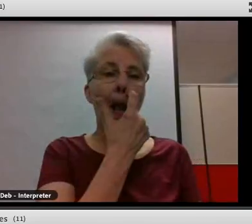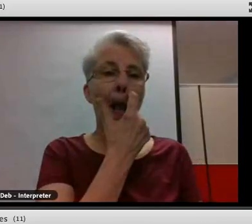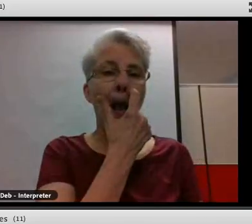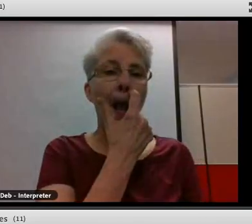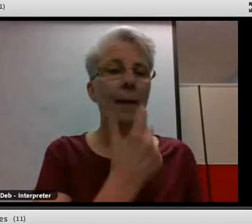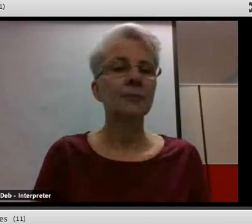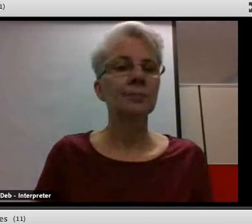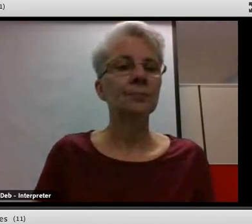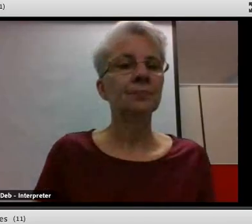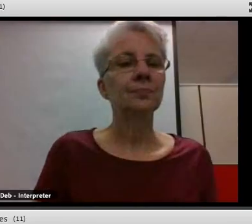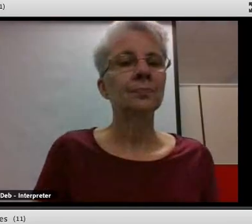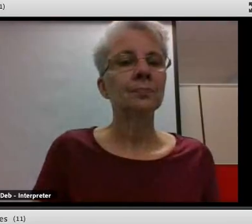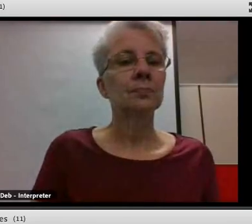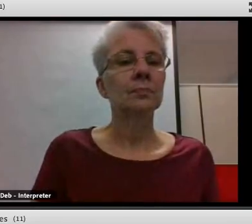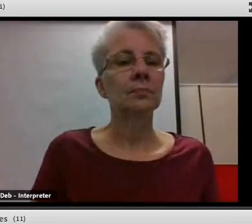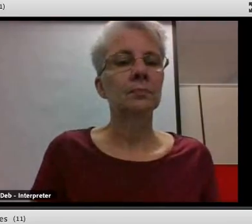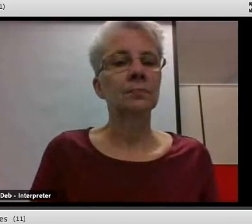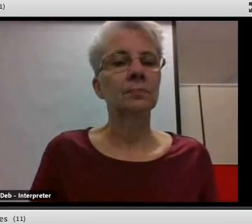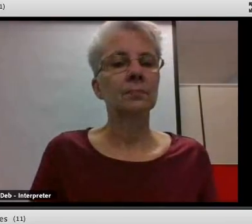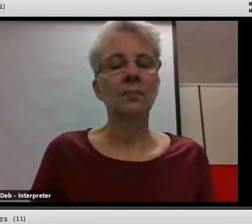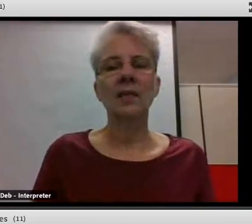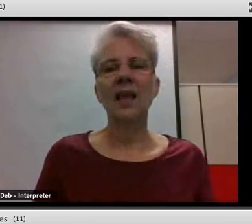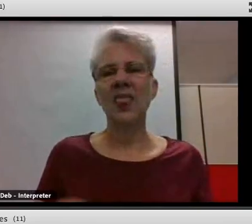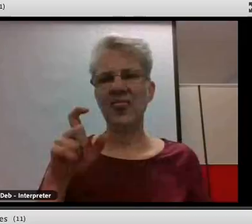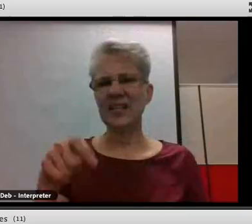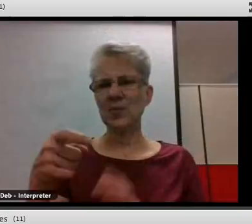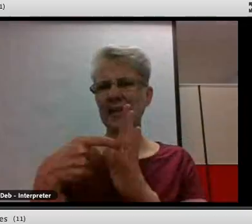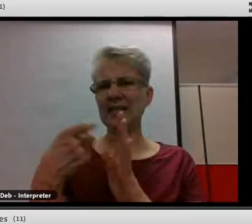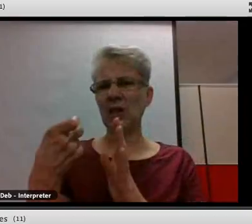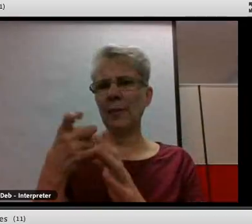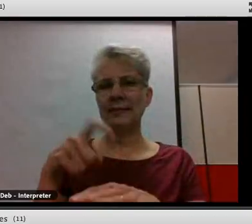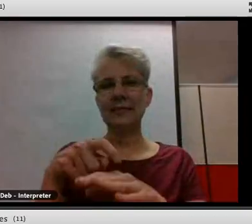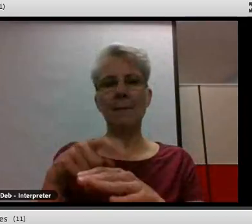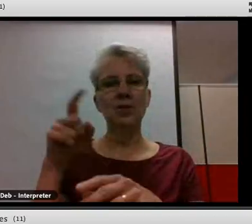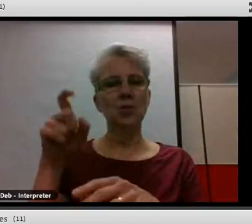So just kind of to give you an idea. So I'm going to stop sharing.